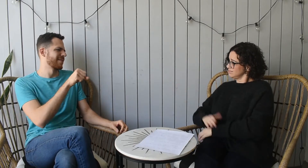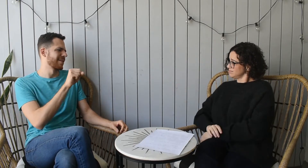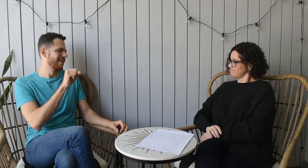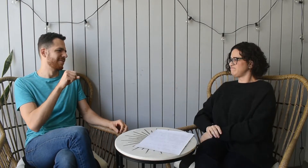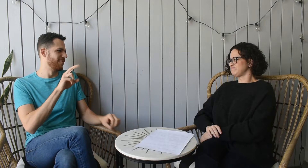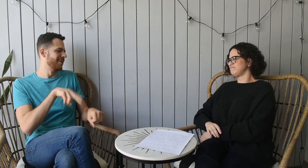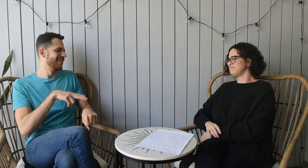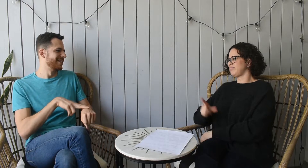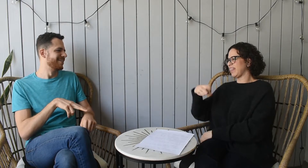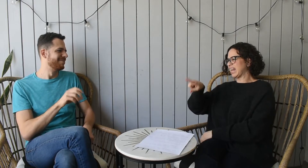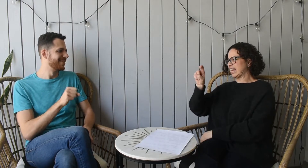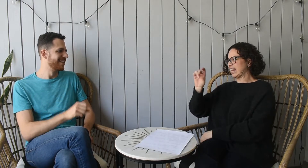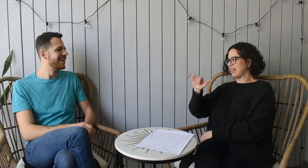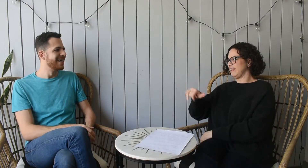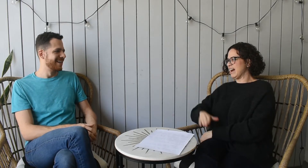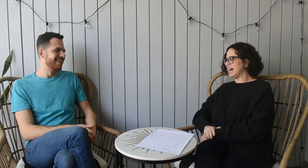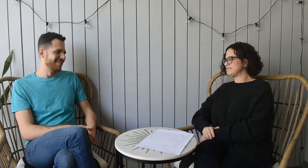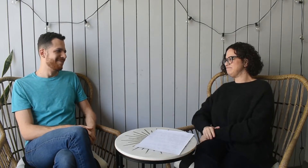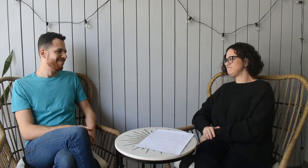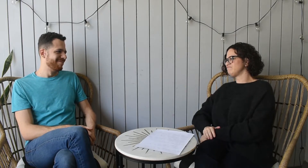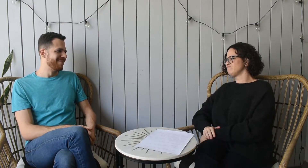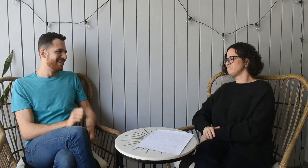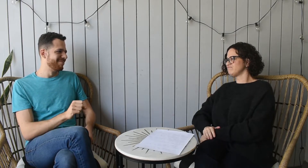Yes, of course. They need that.